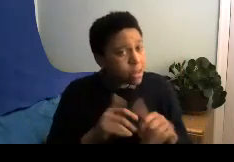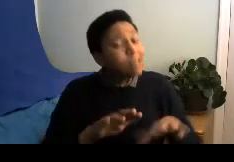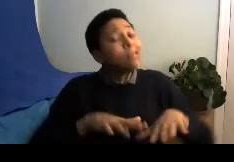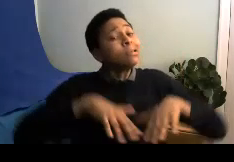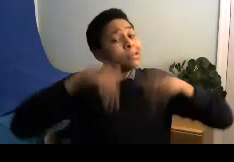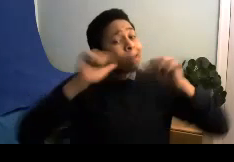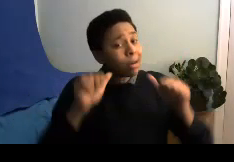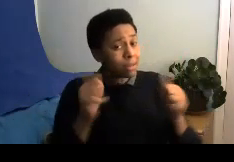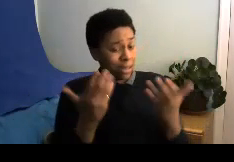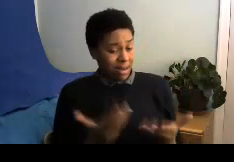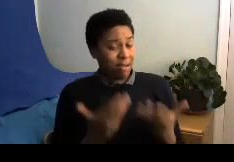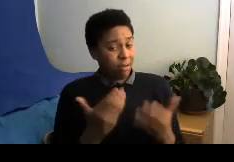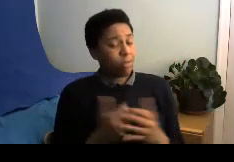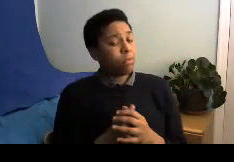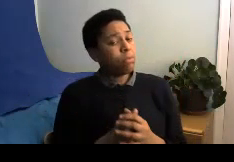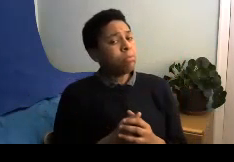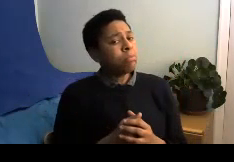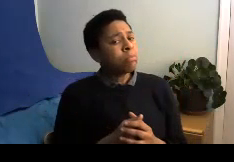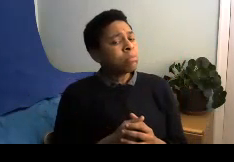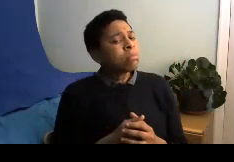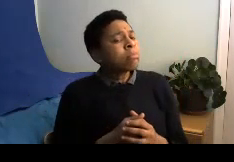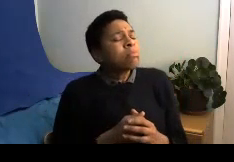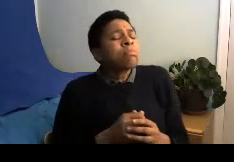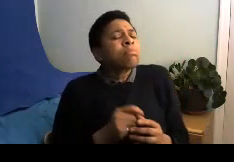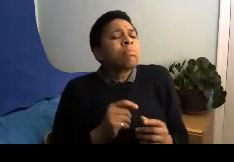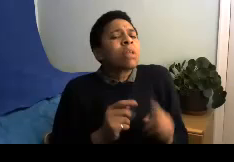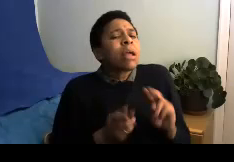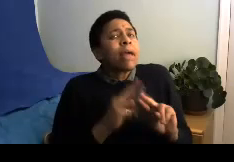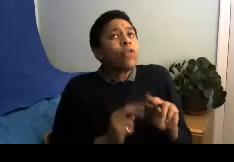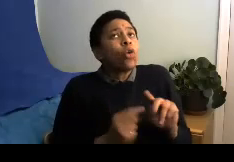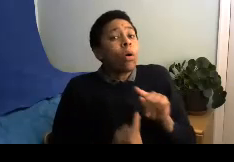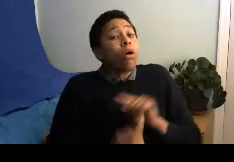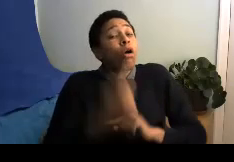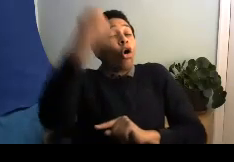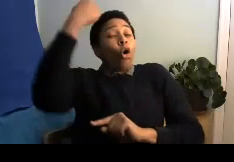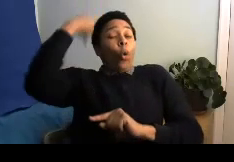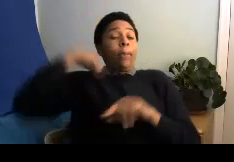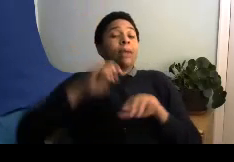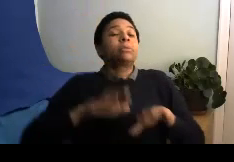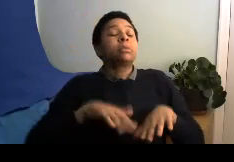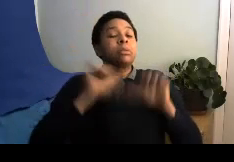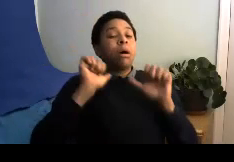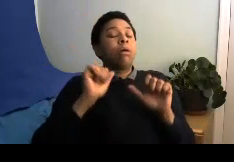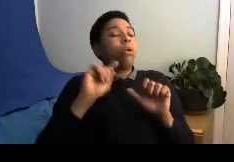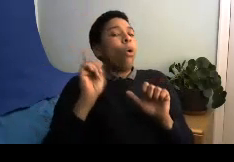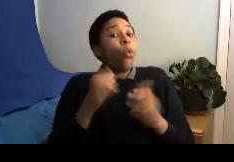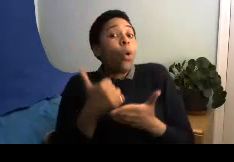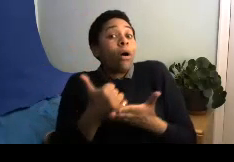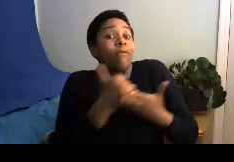would you have liked to know when you were just beginning this project basically? So as the grand old dame you've